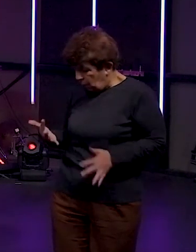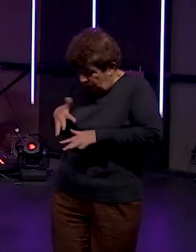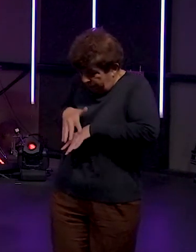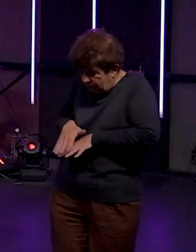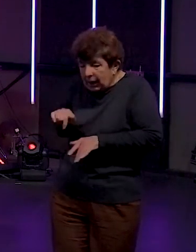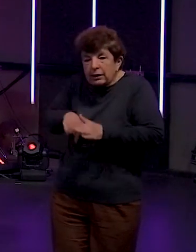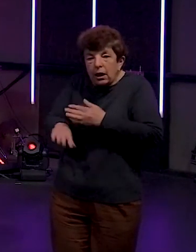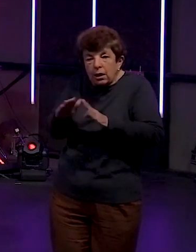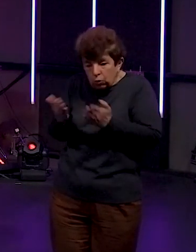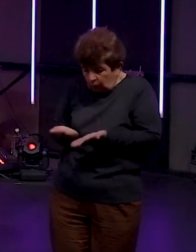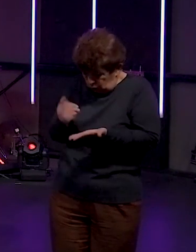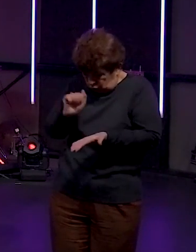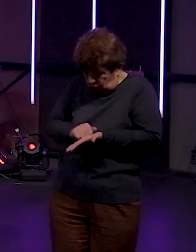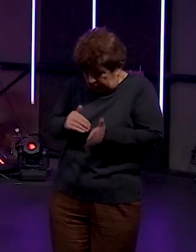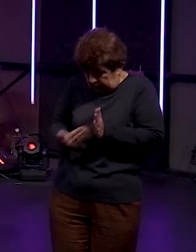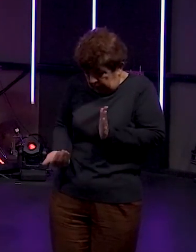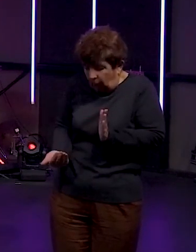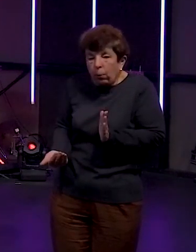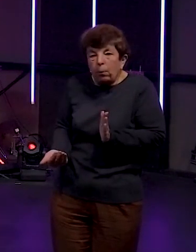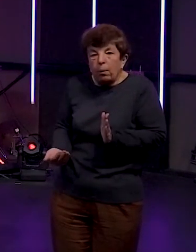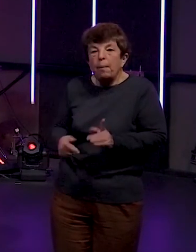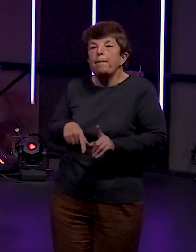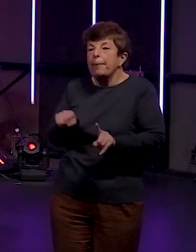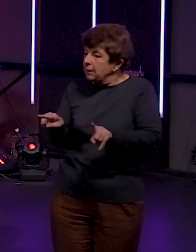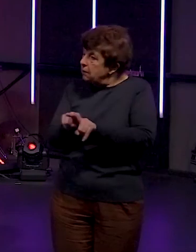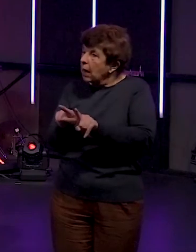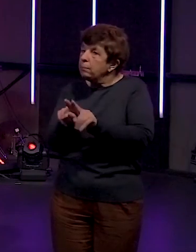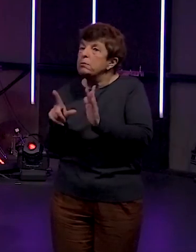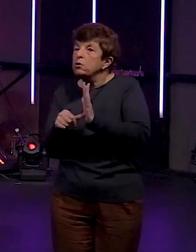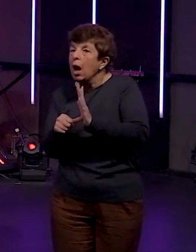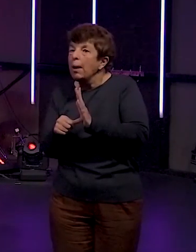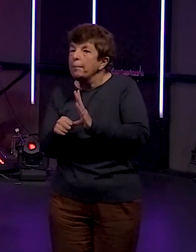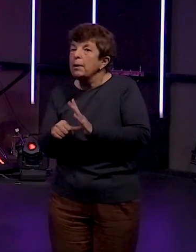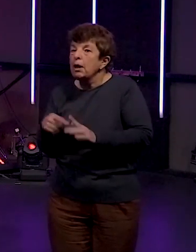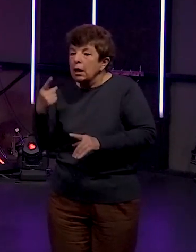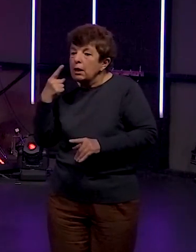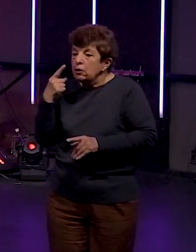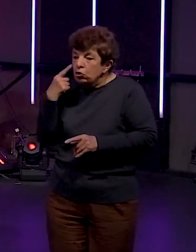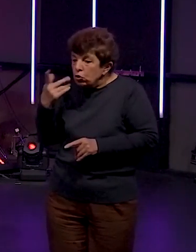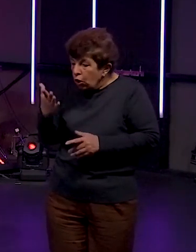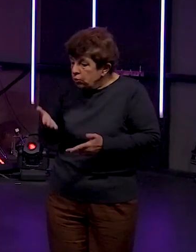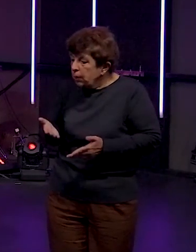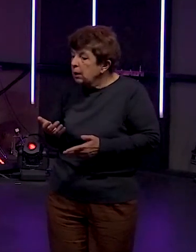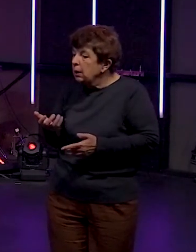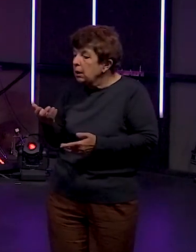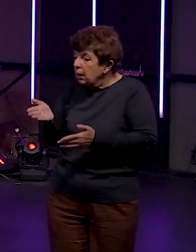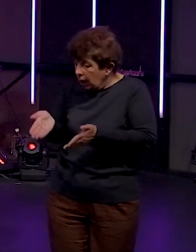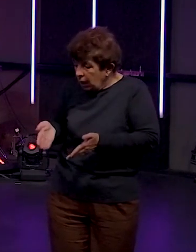world right now. But it also gives a focus and direction and enables me to